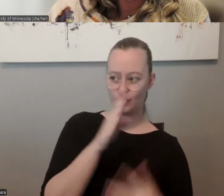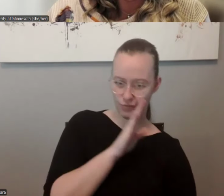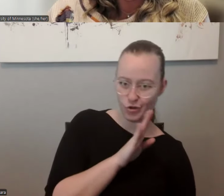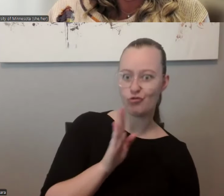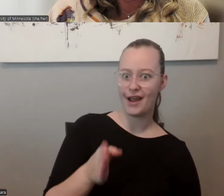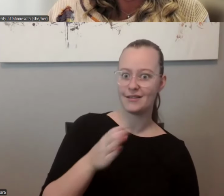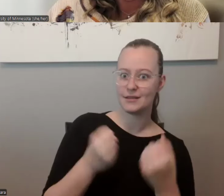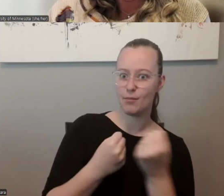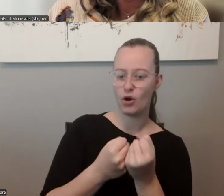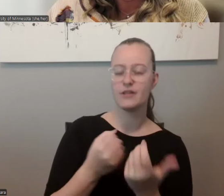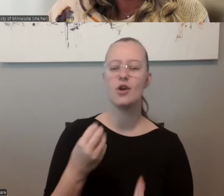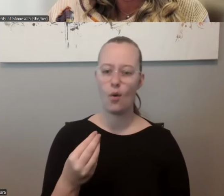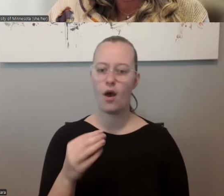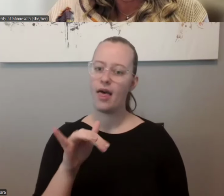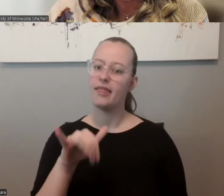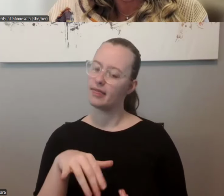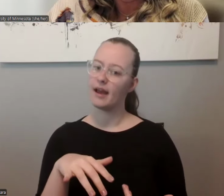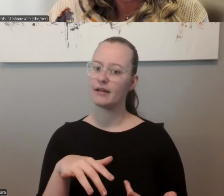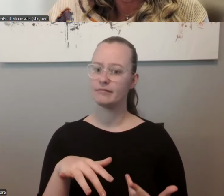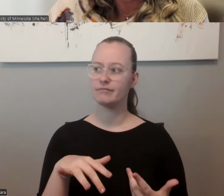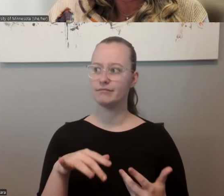So that's been a a a real focus there and